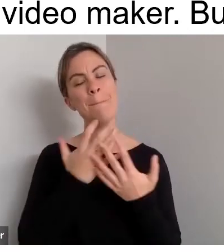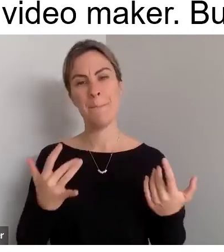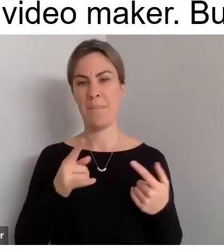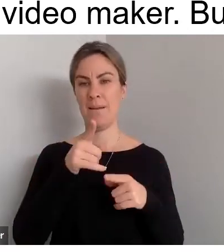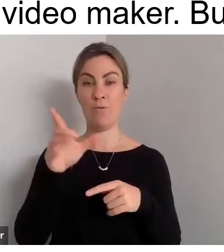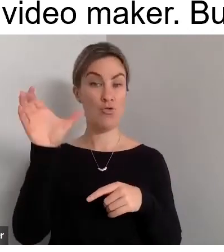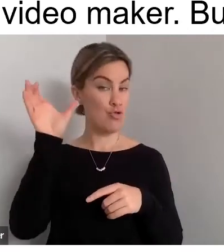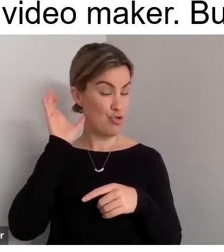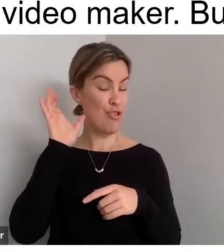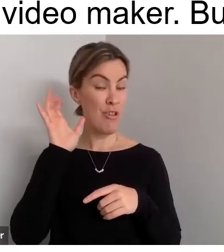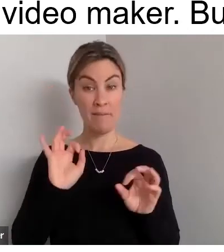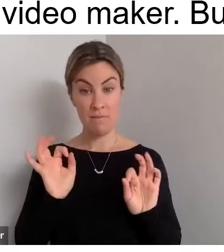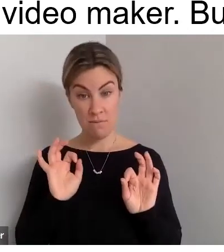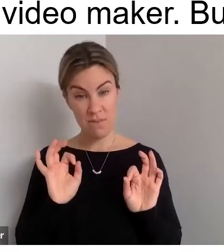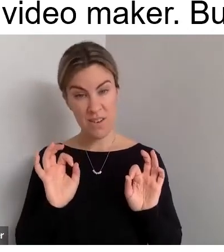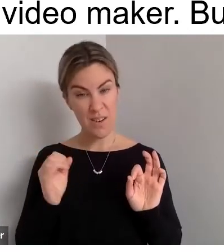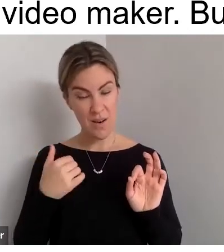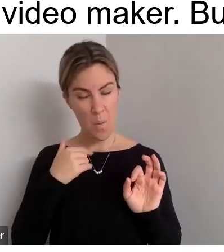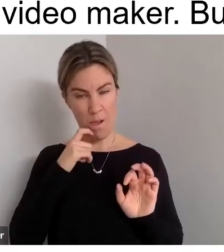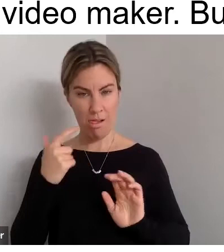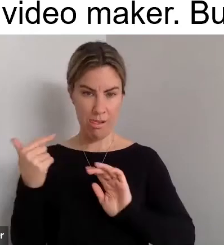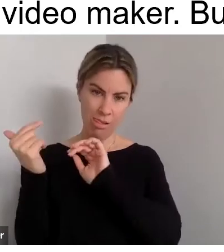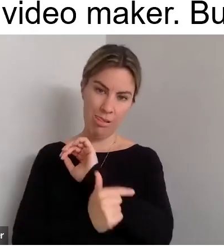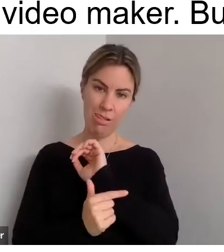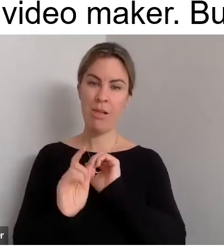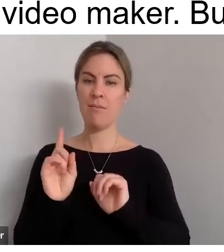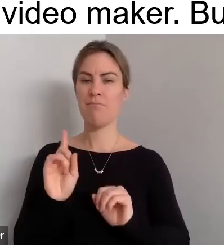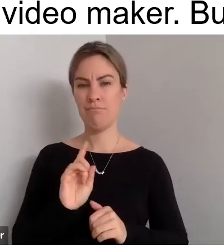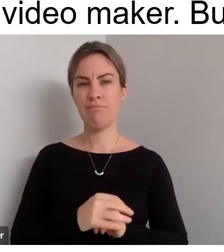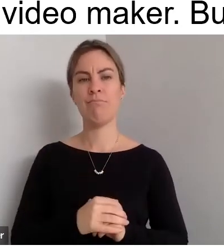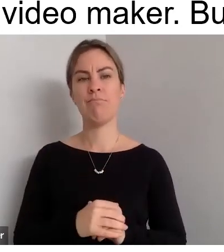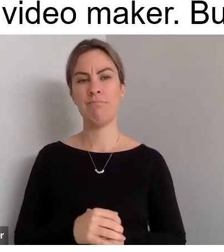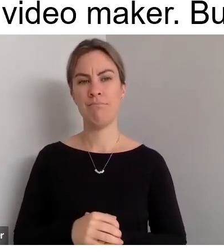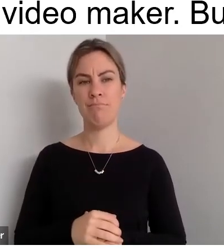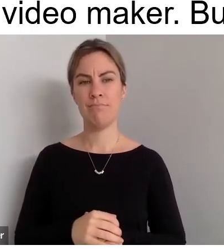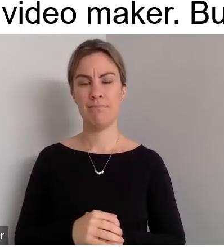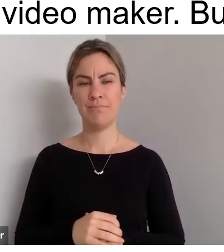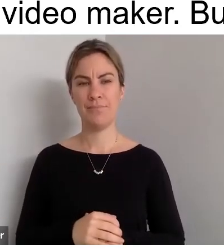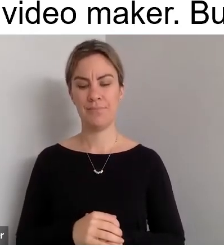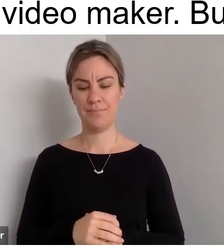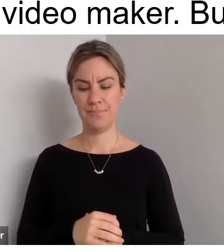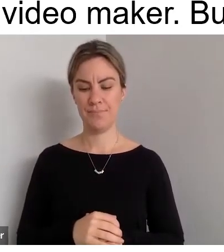you haven't let me know and I will explain in more detail.